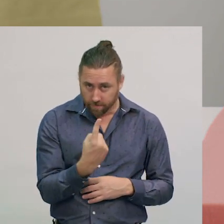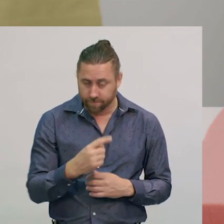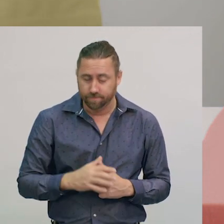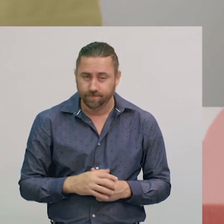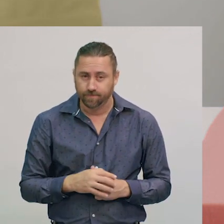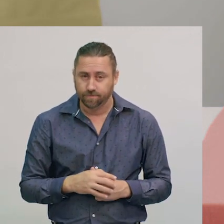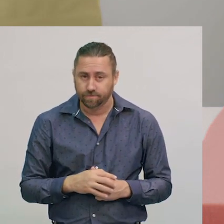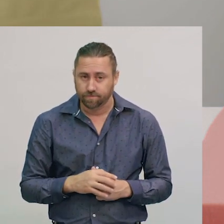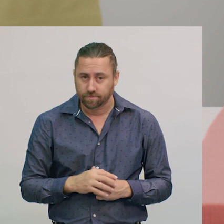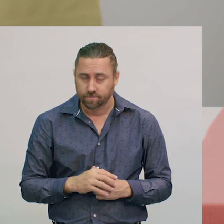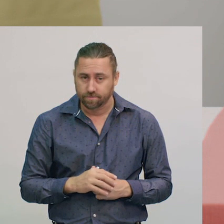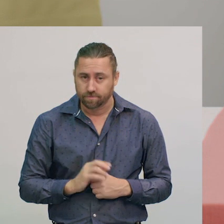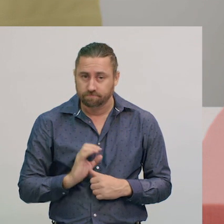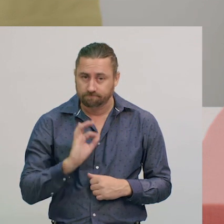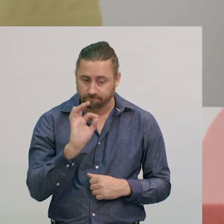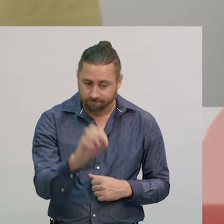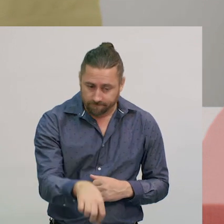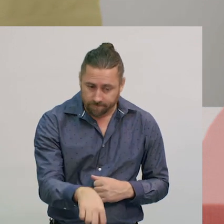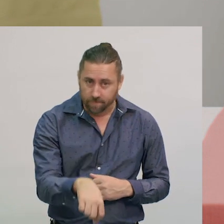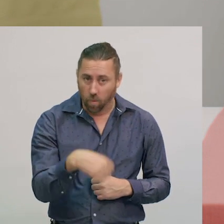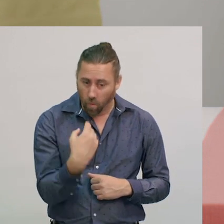this pen goes into the next container,